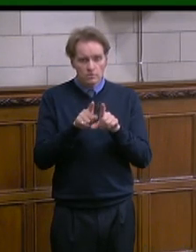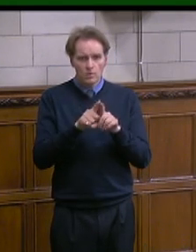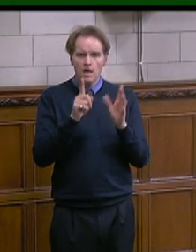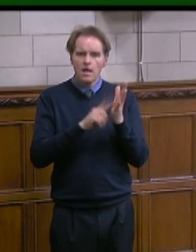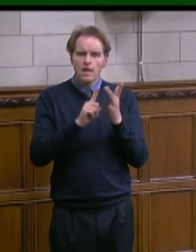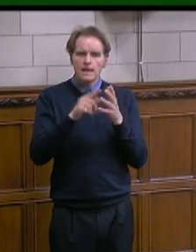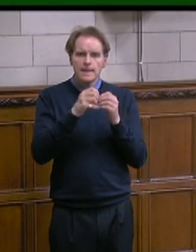girl in the film.